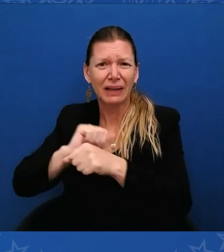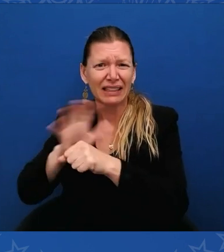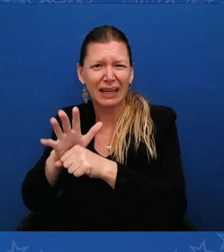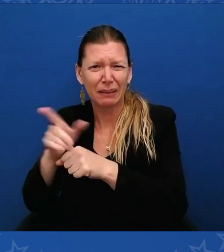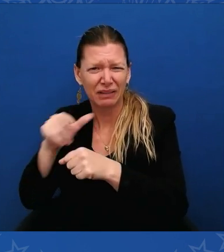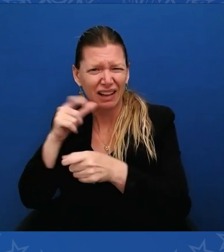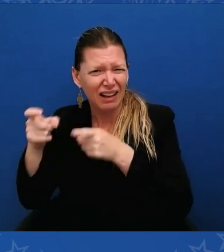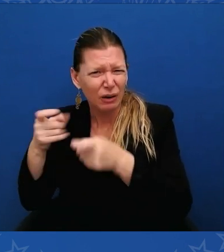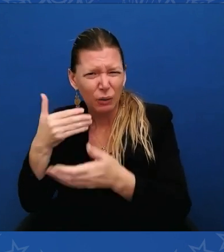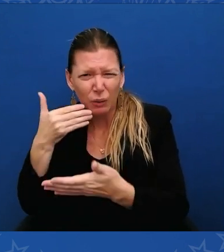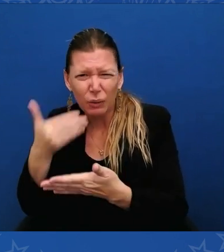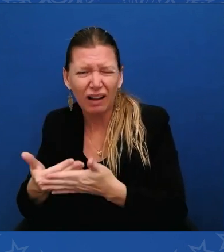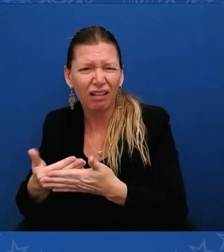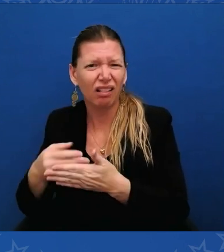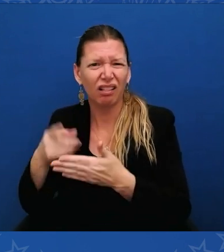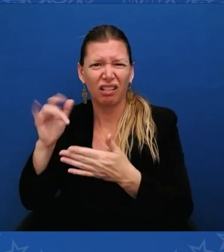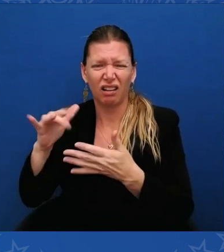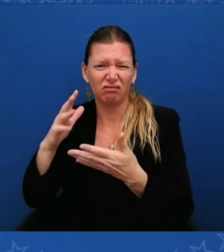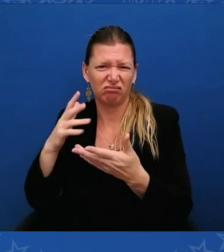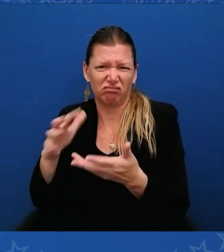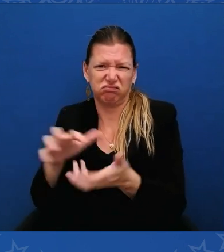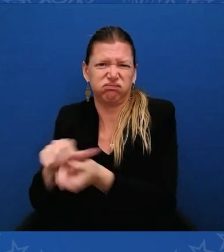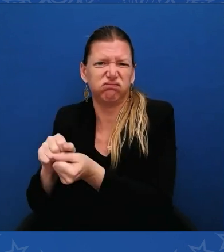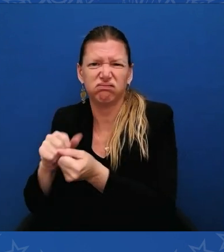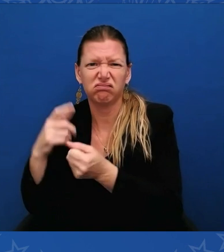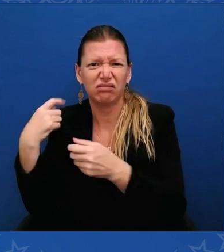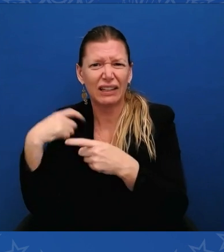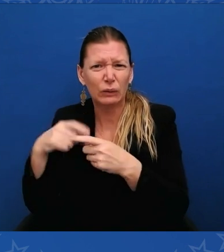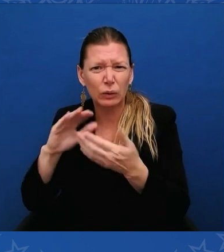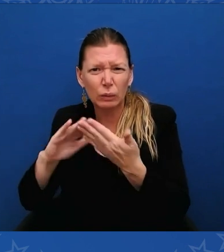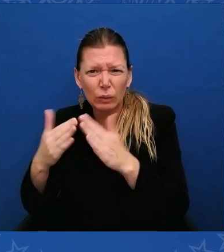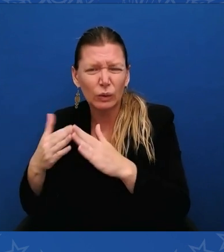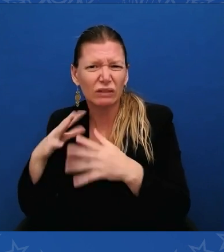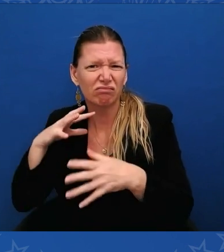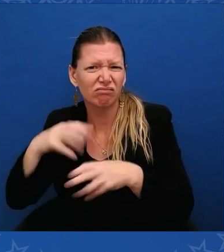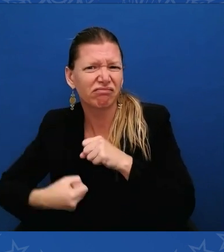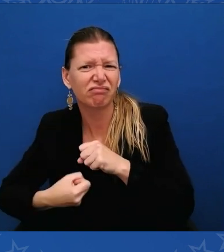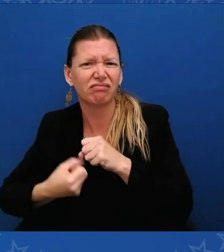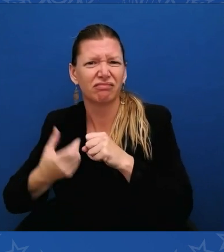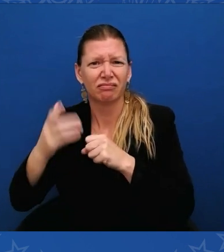and decimated Latino small businesses. And his attacks on legal immigration betr- --